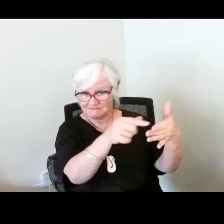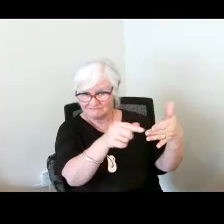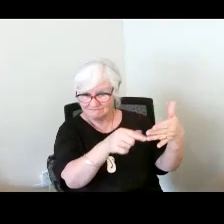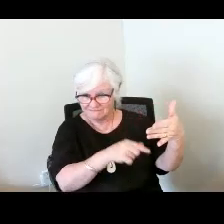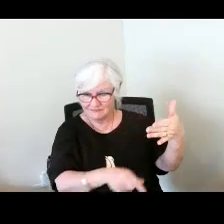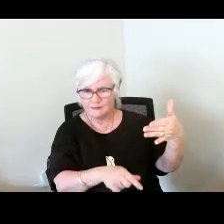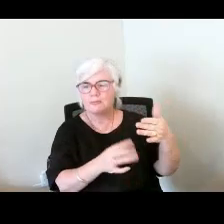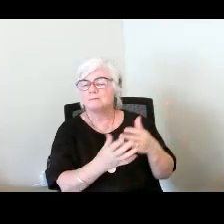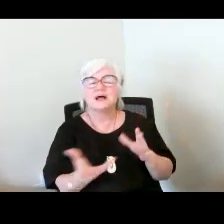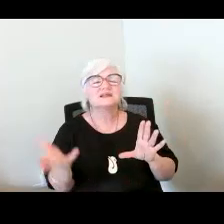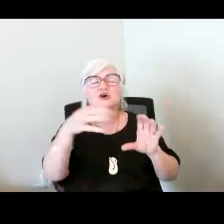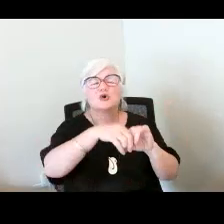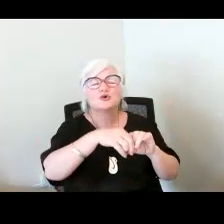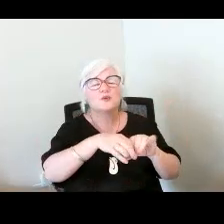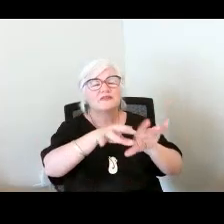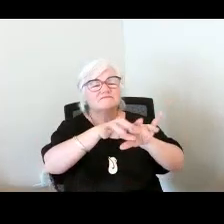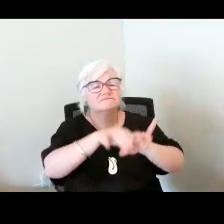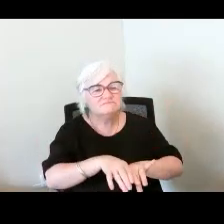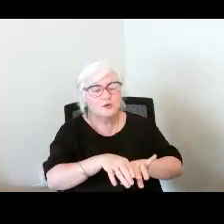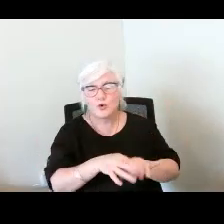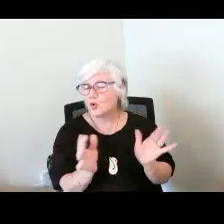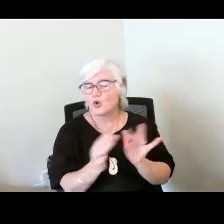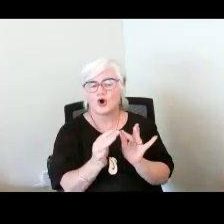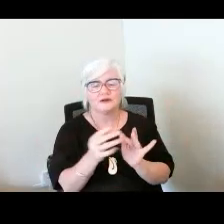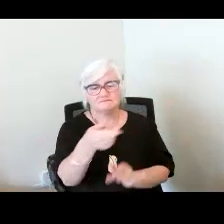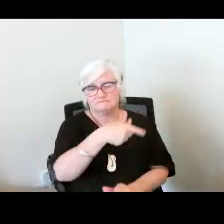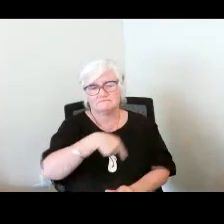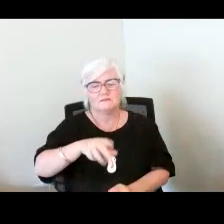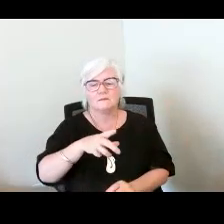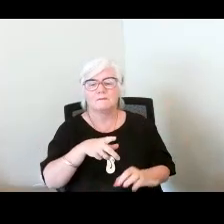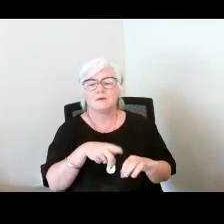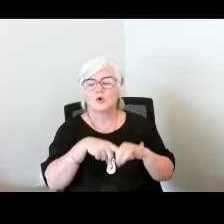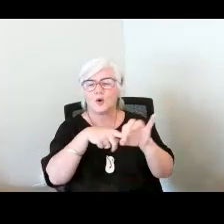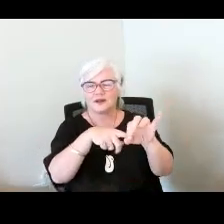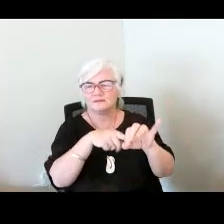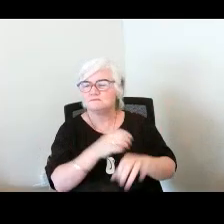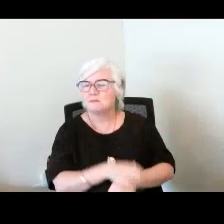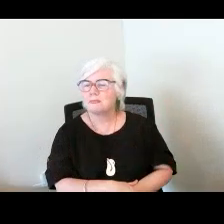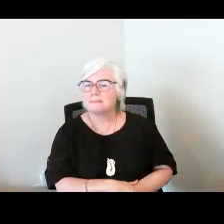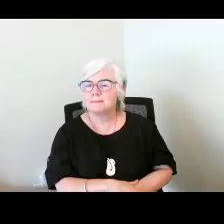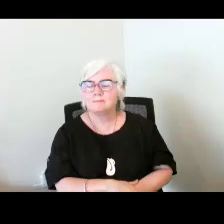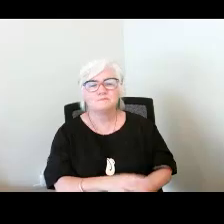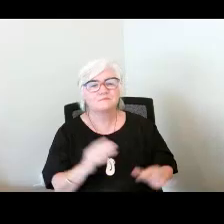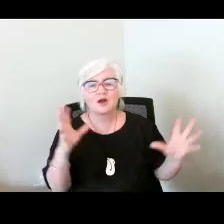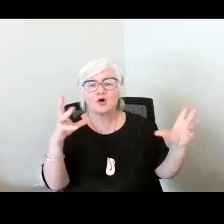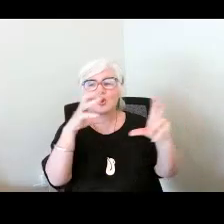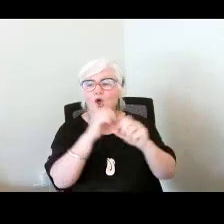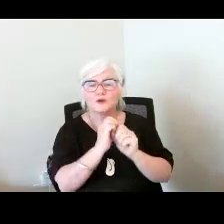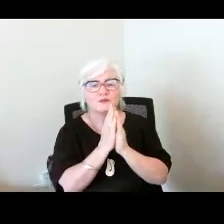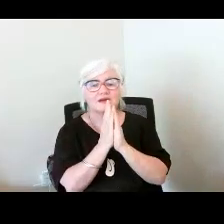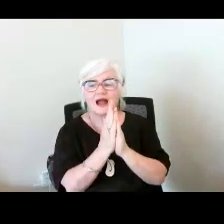the transcript or contact us here at Quality. I'll close now with a karakia whakamutunga,